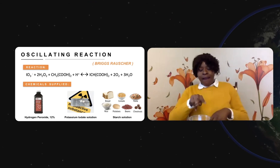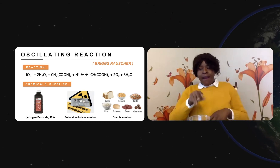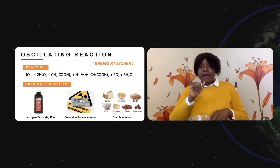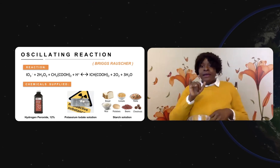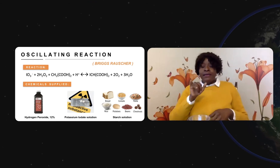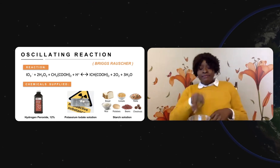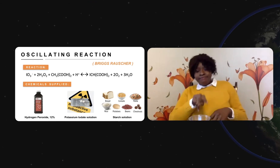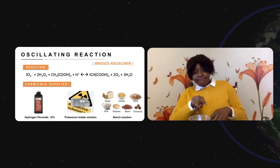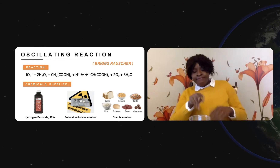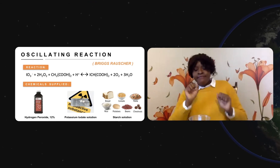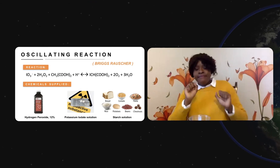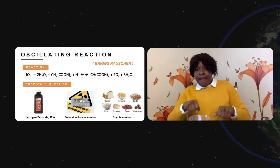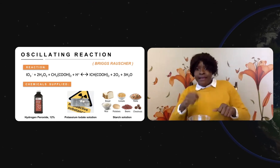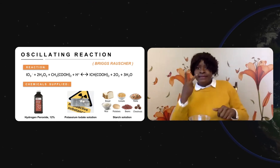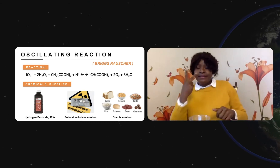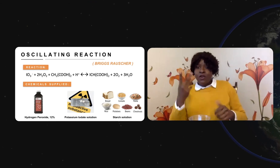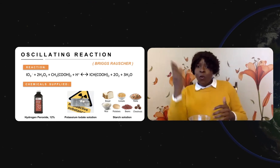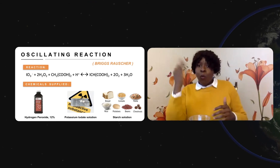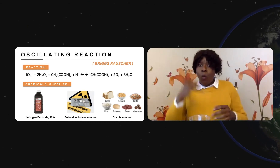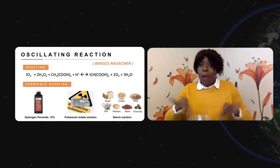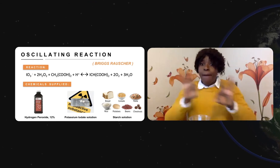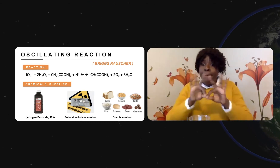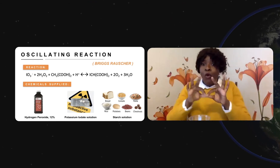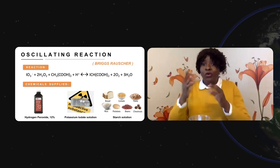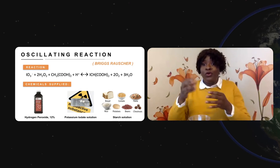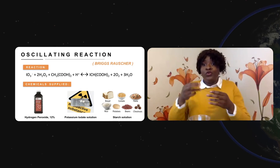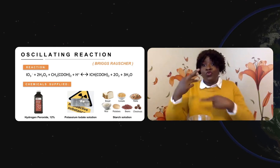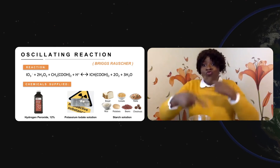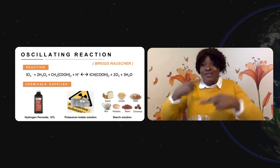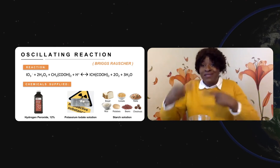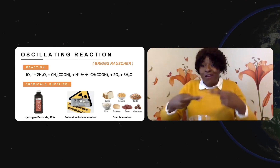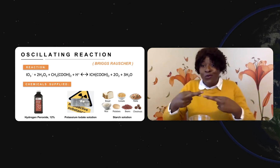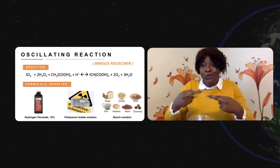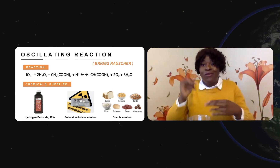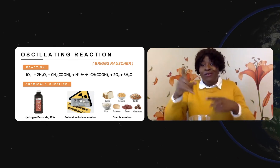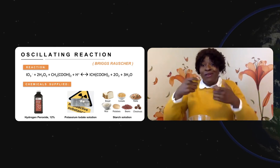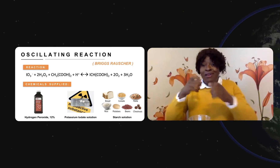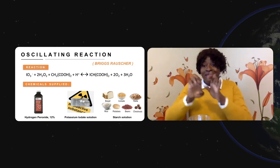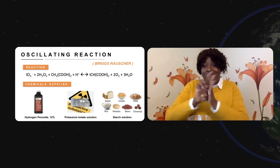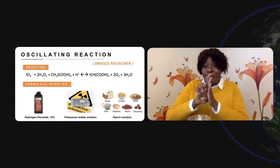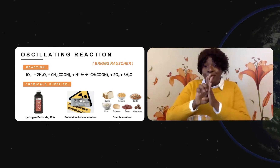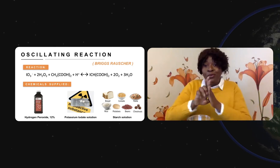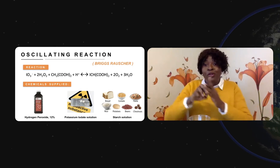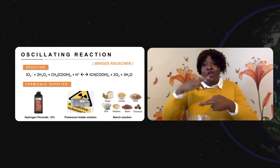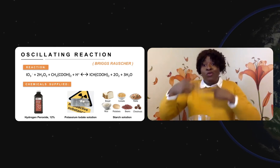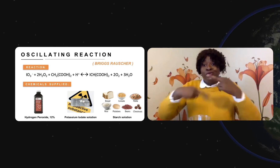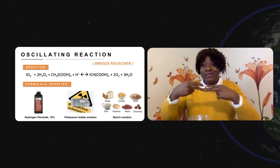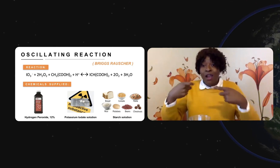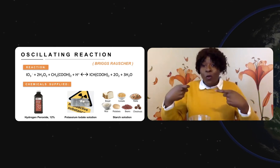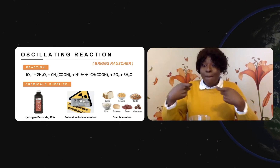You can do this experiment on your own and see why it's important to recycle.